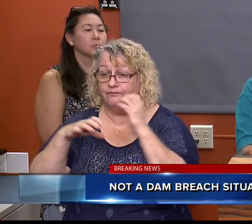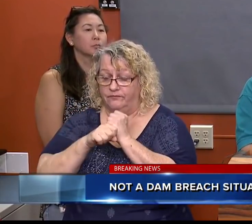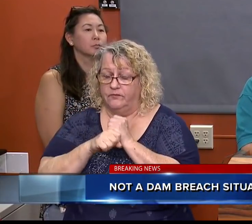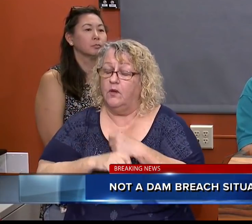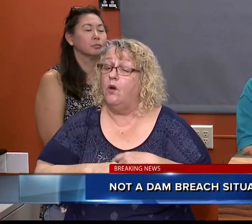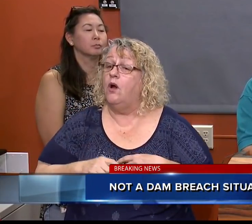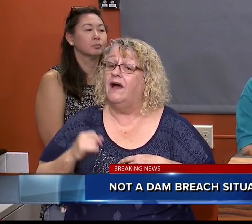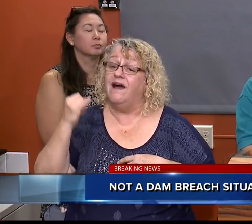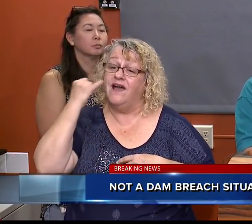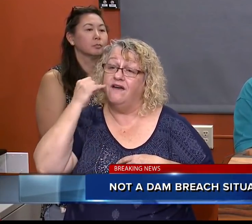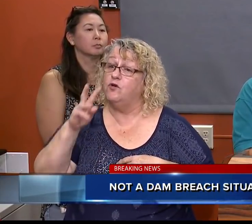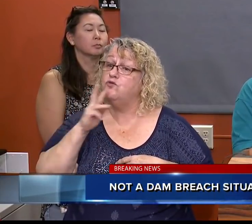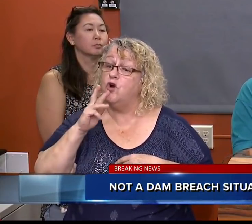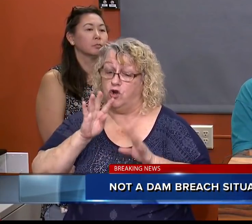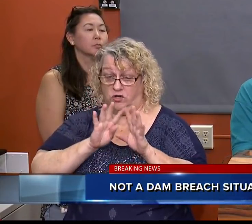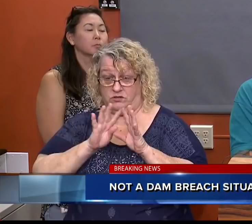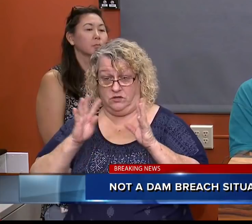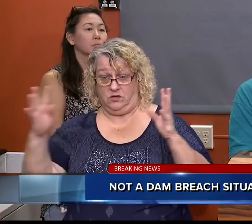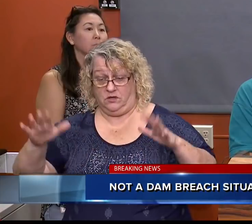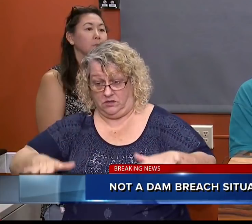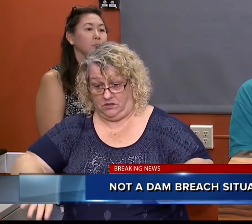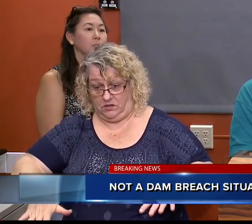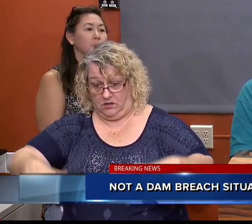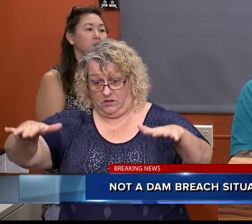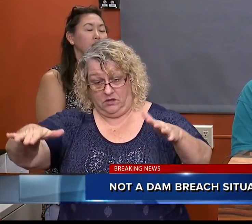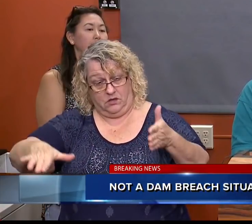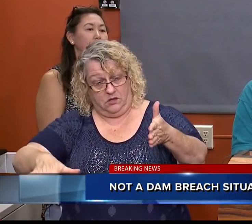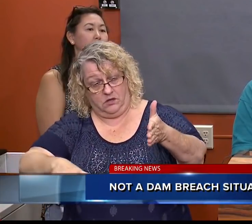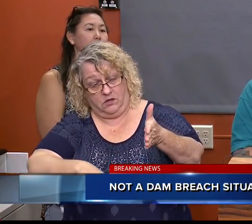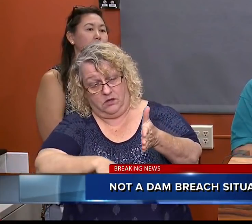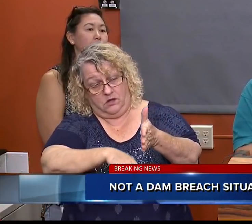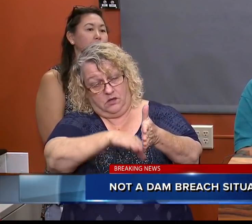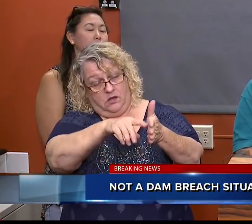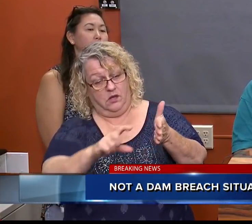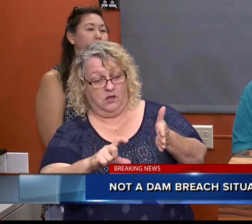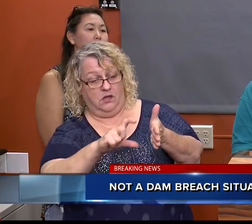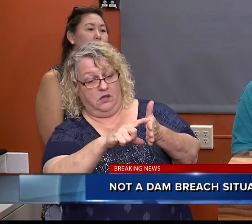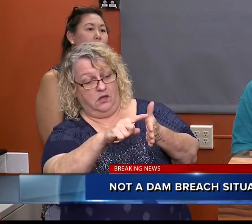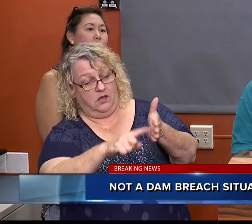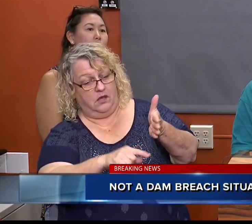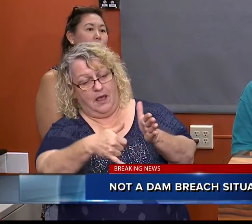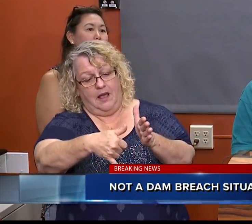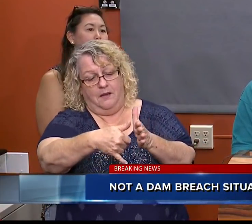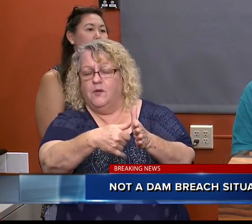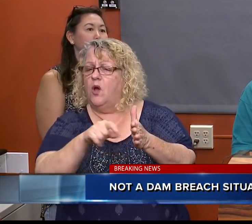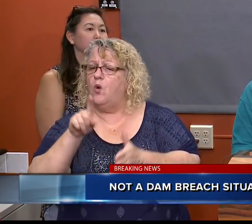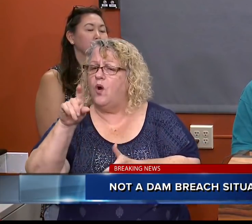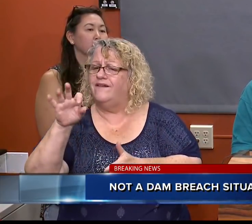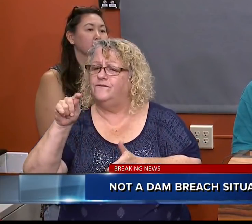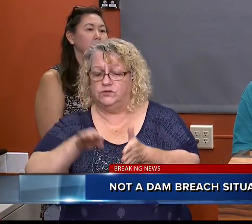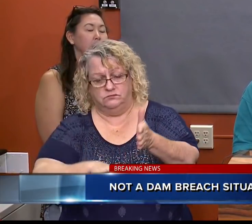RESOURCES, WHEN THE WATER LEVEL GETS TO ABOUT WITHIN 1 FOOT, LOWER THAN THE TOP OF